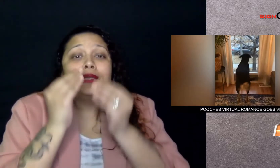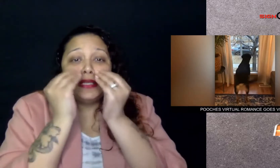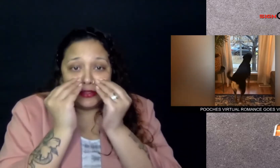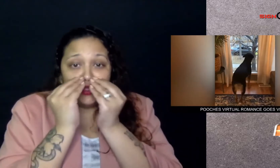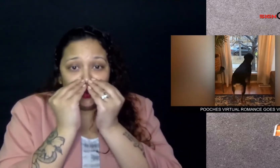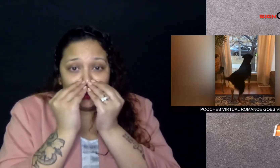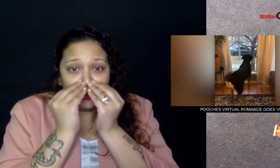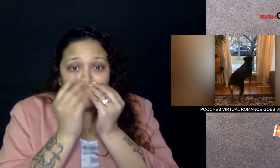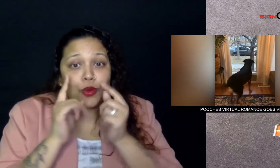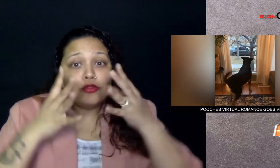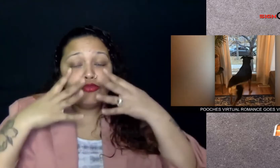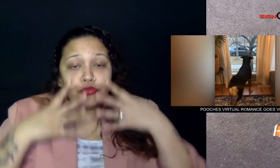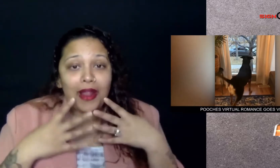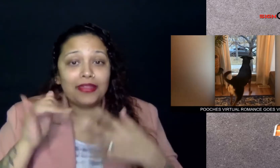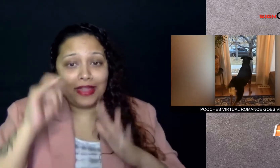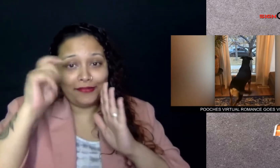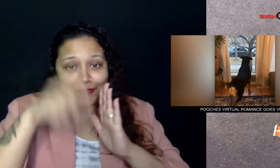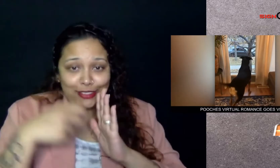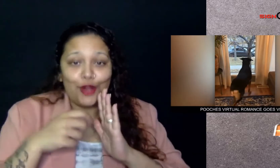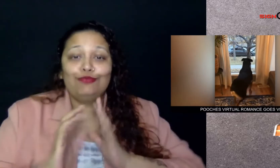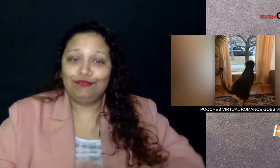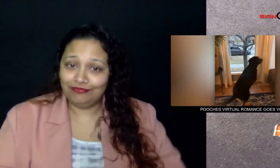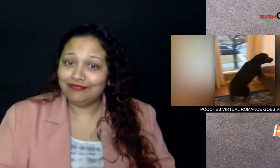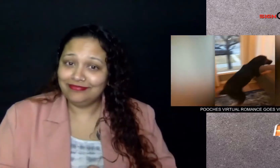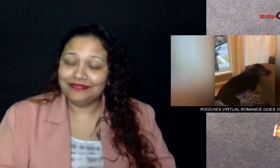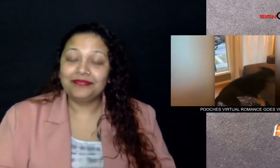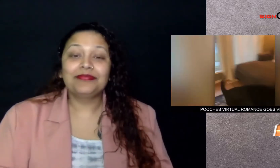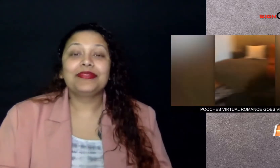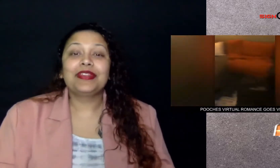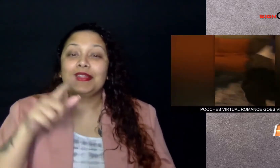Okay, get your tissue. Now this story may make you cry.